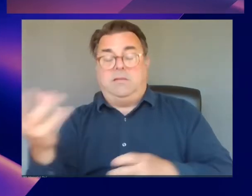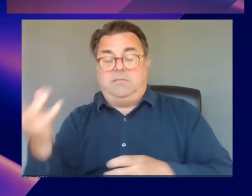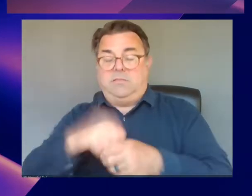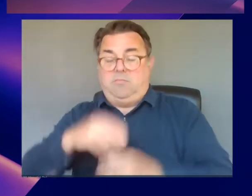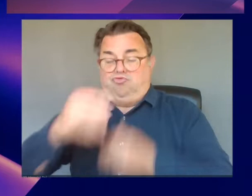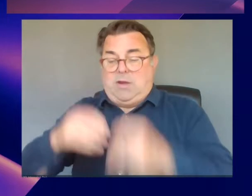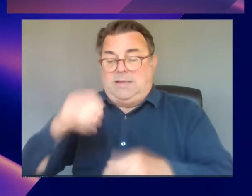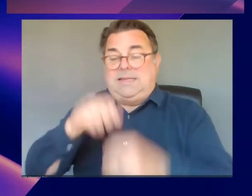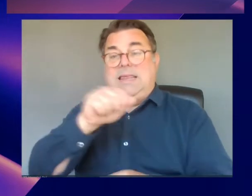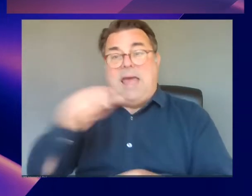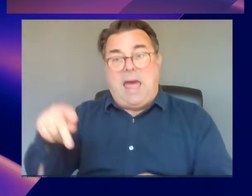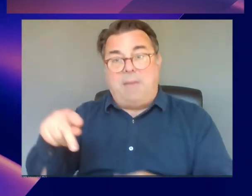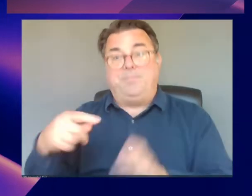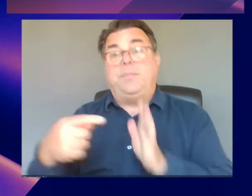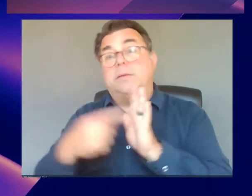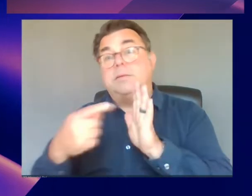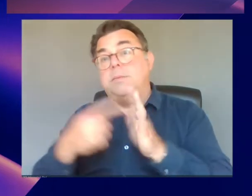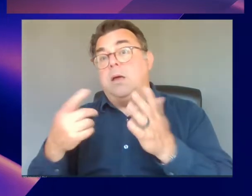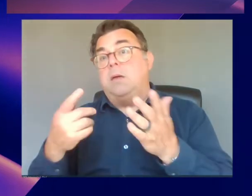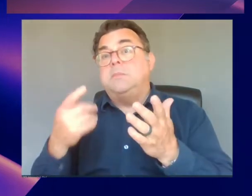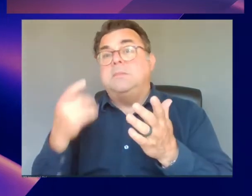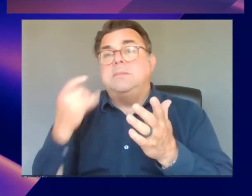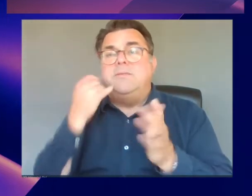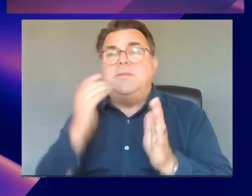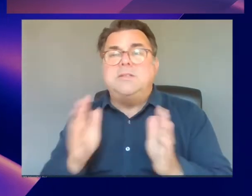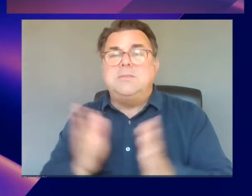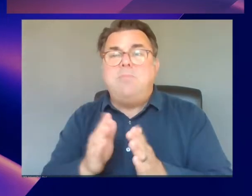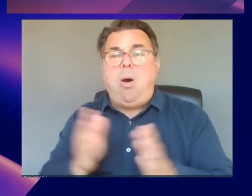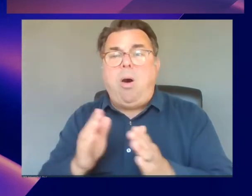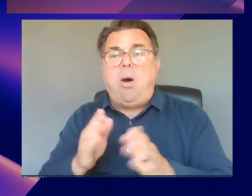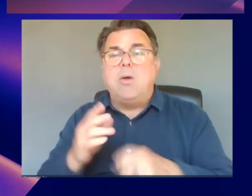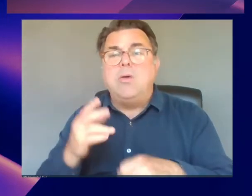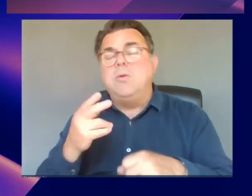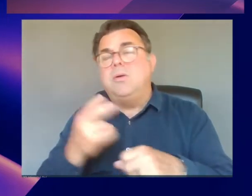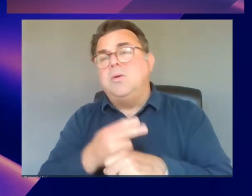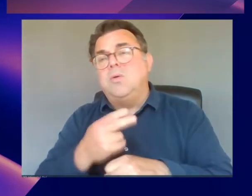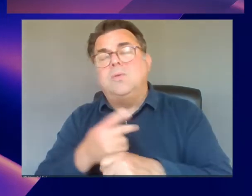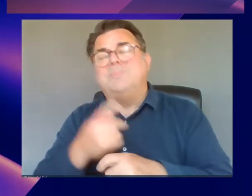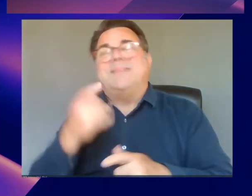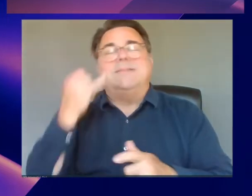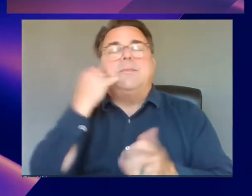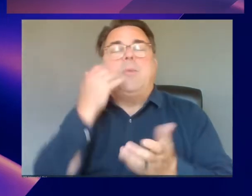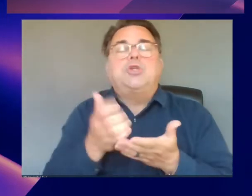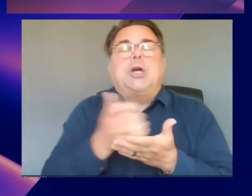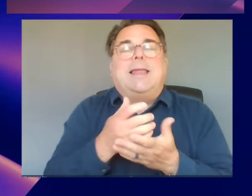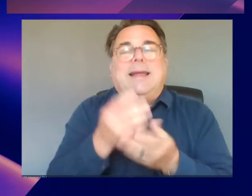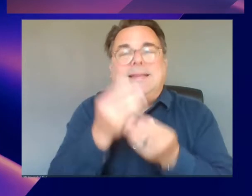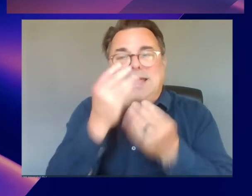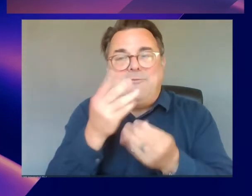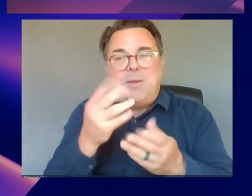And sometimes, if it's a small, small thing, you can use also Lambda. Let's say that you're collecting your data, and you want to send an alert, right?